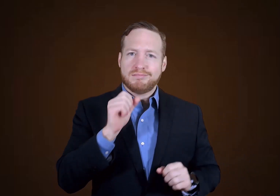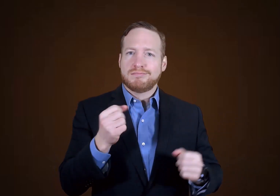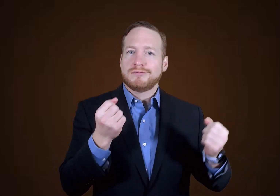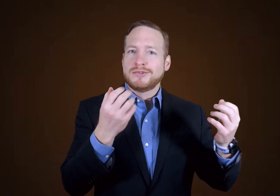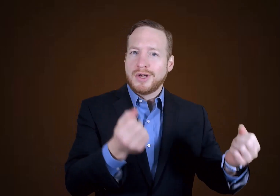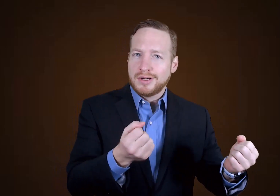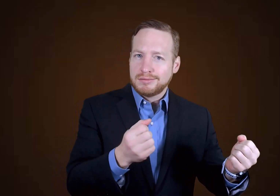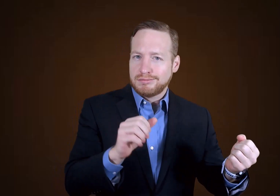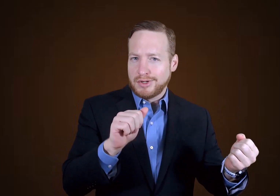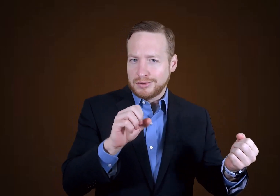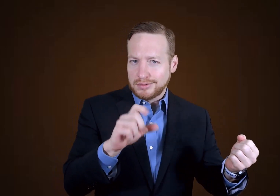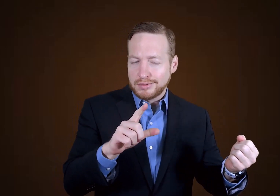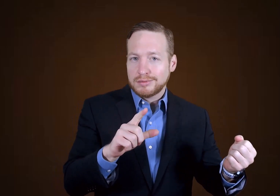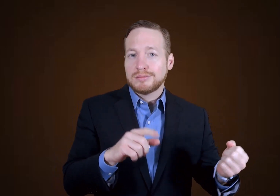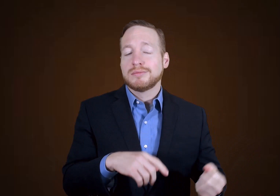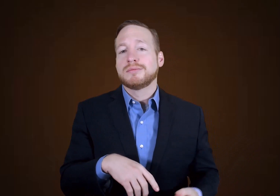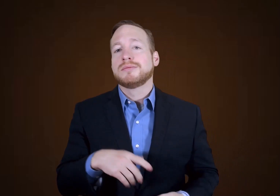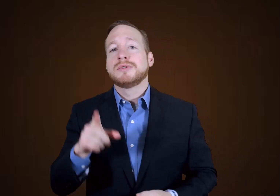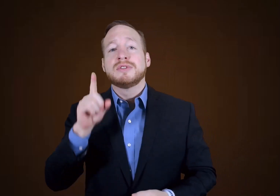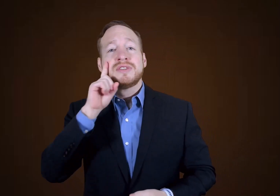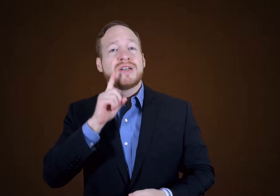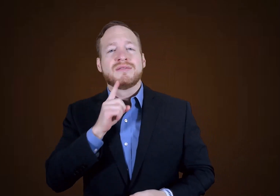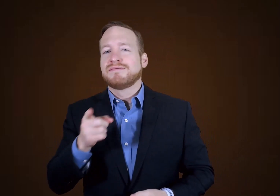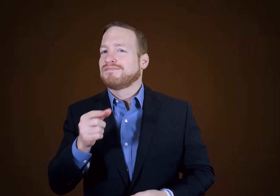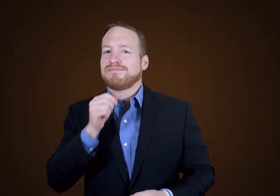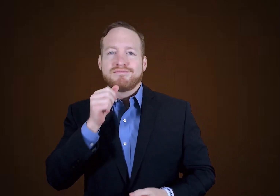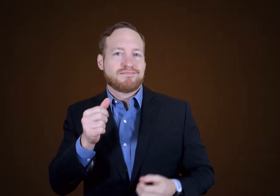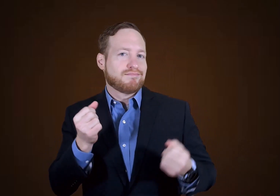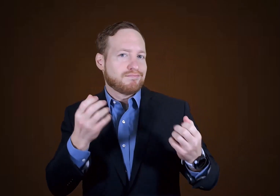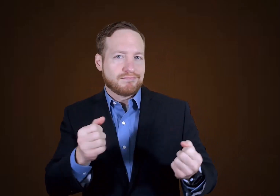and those commissioners are comprised of deaf people who use american sign language